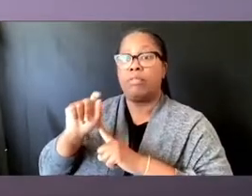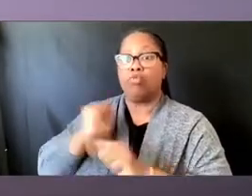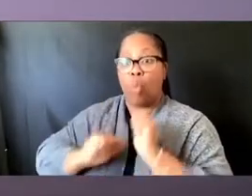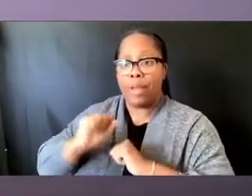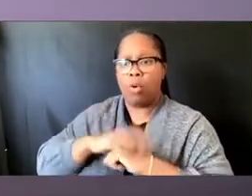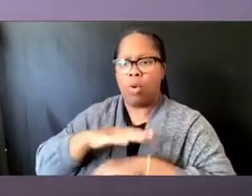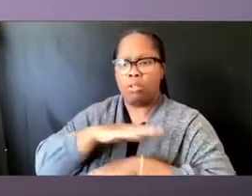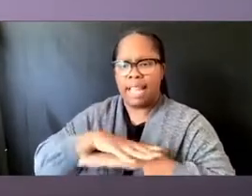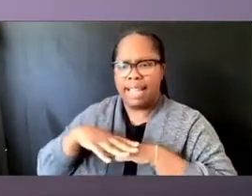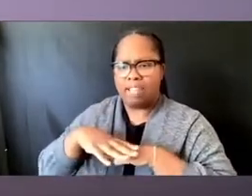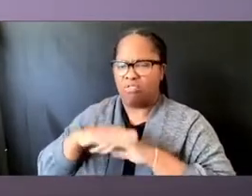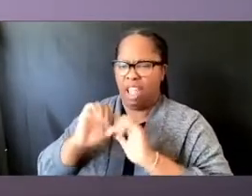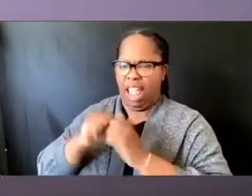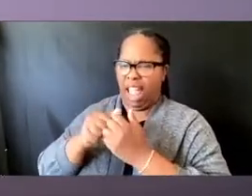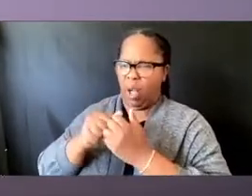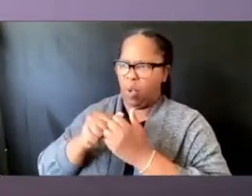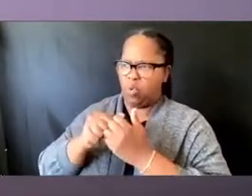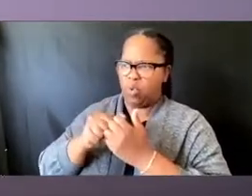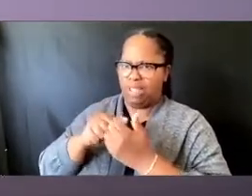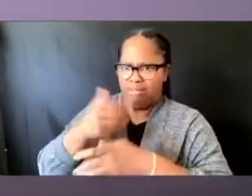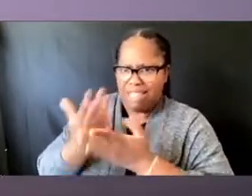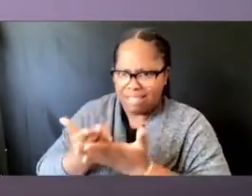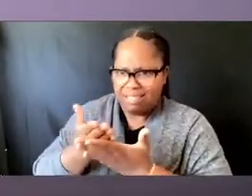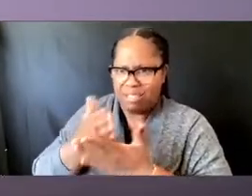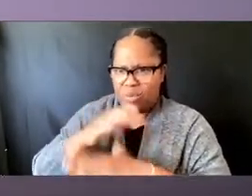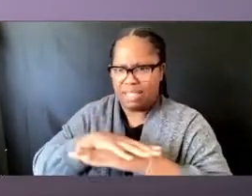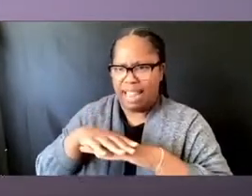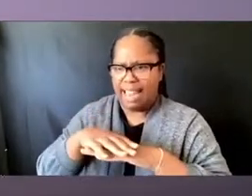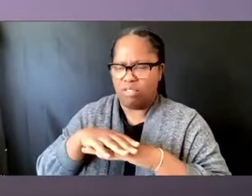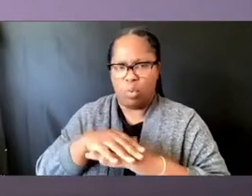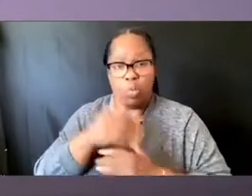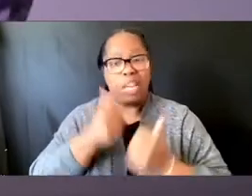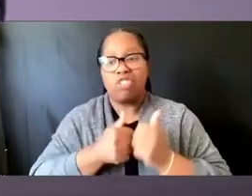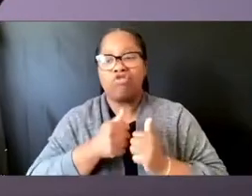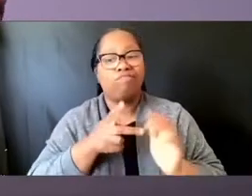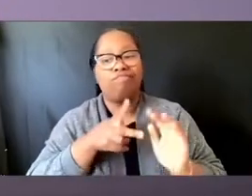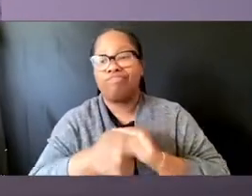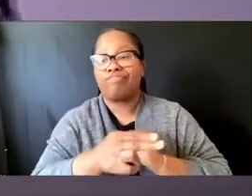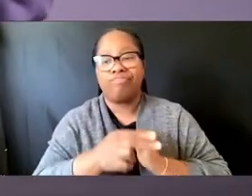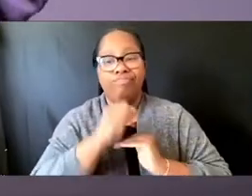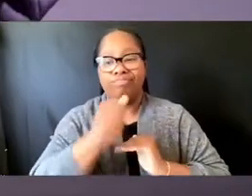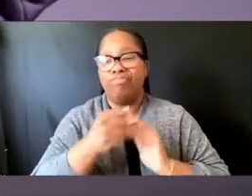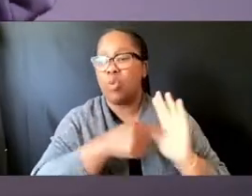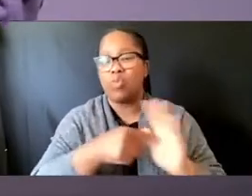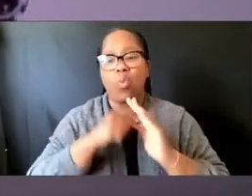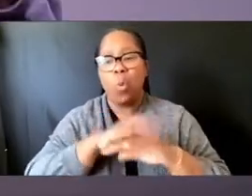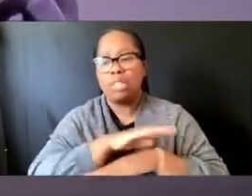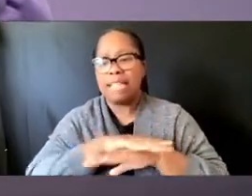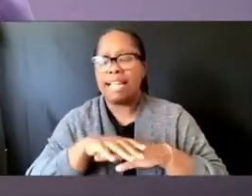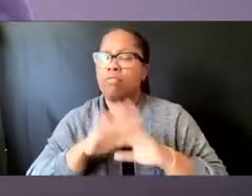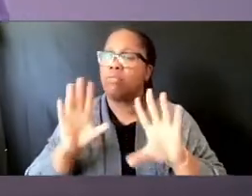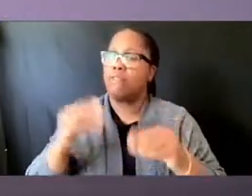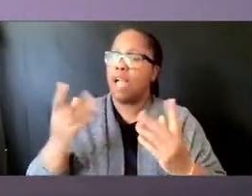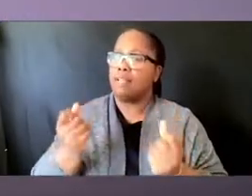And the workshop understanding and undoing racism slash community organizing.